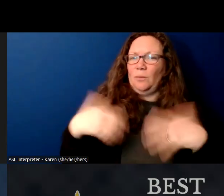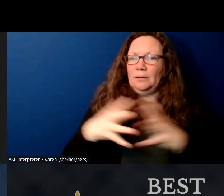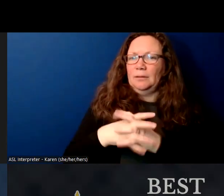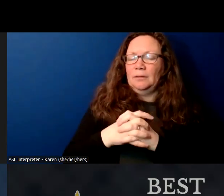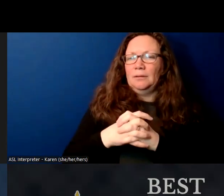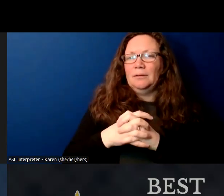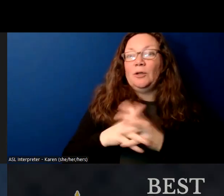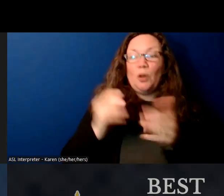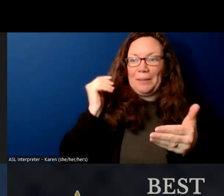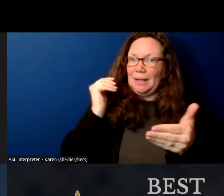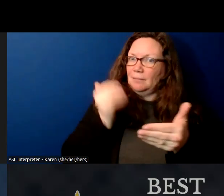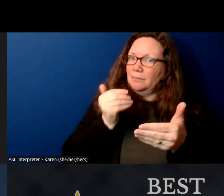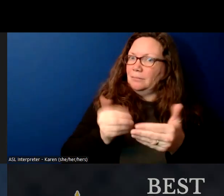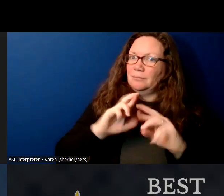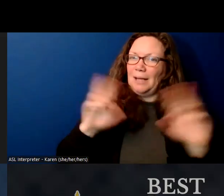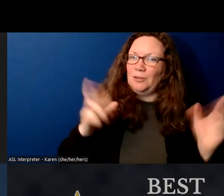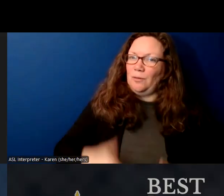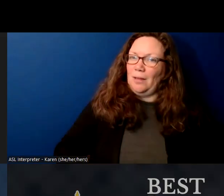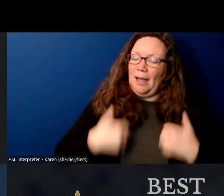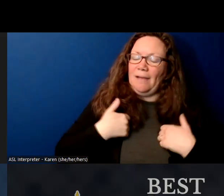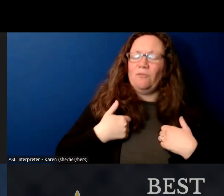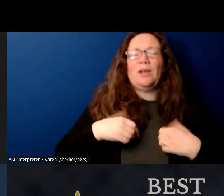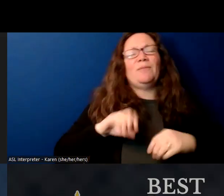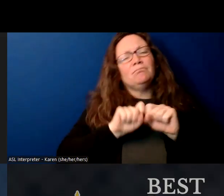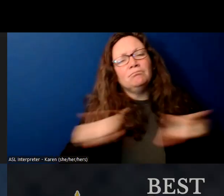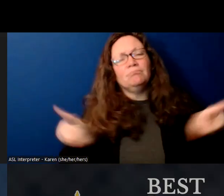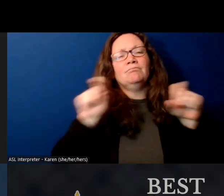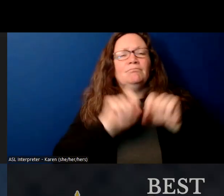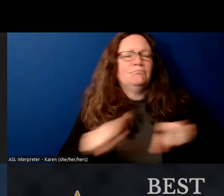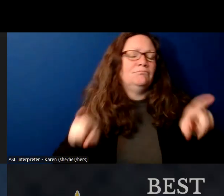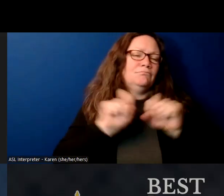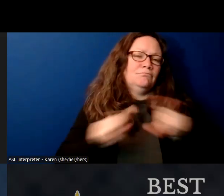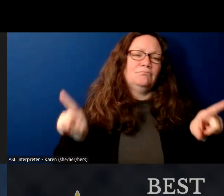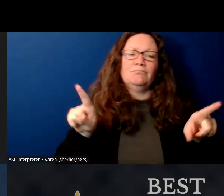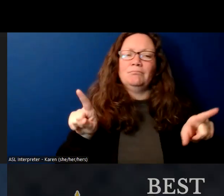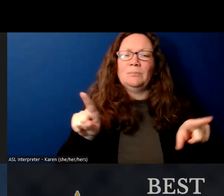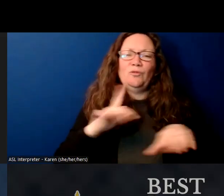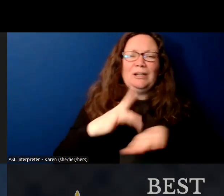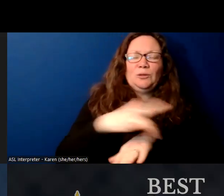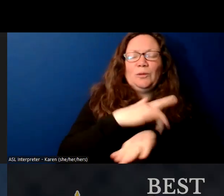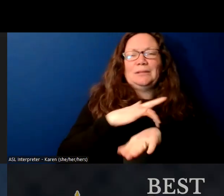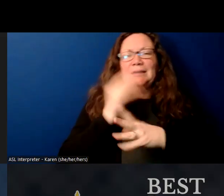so much information and resources, and we wanted to just recap some of those, resources